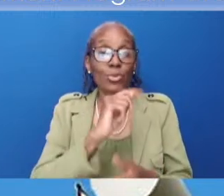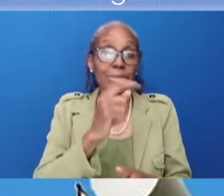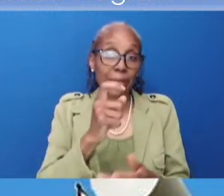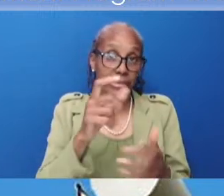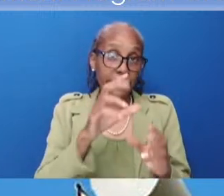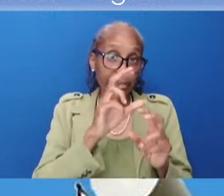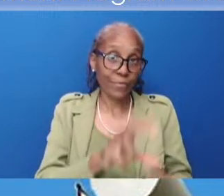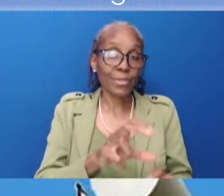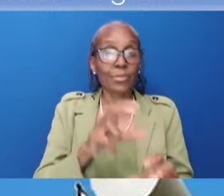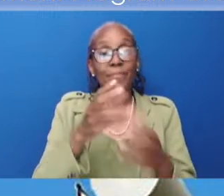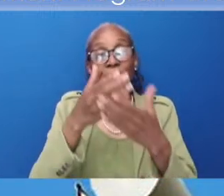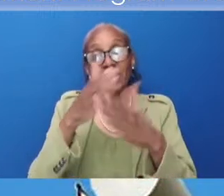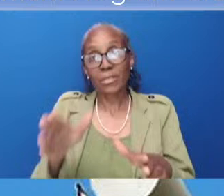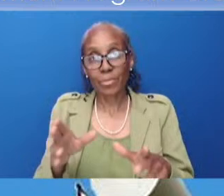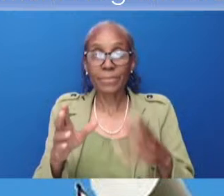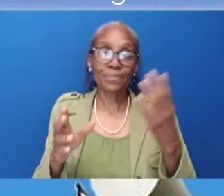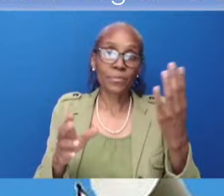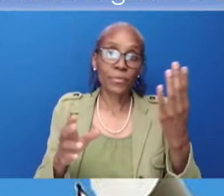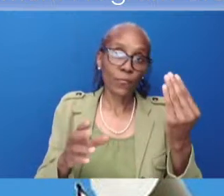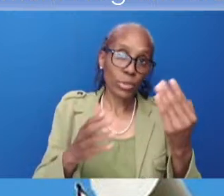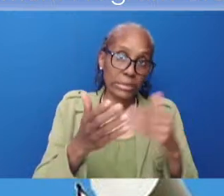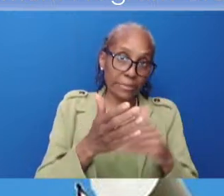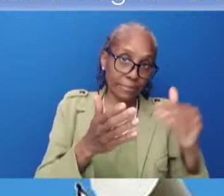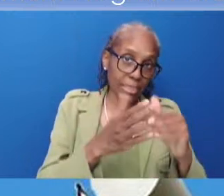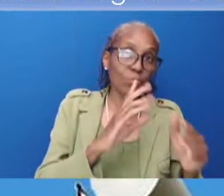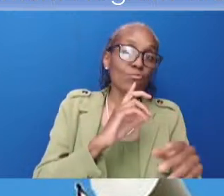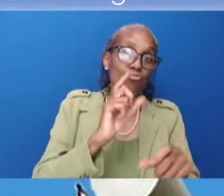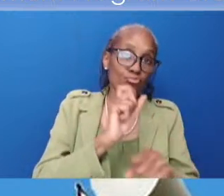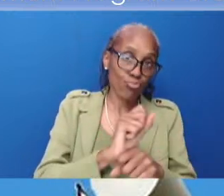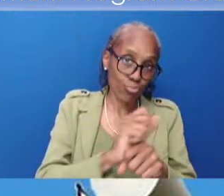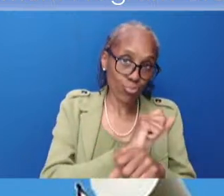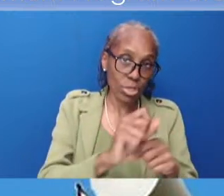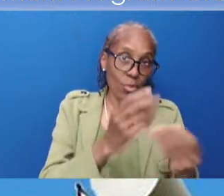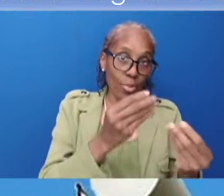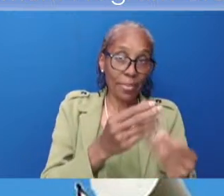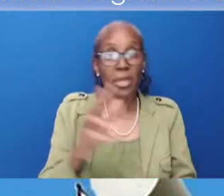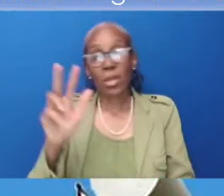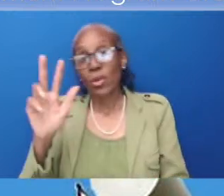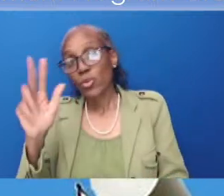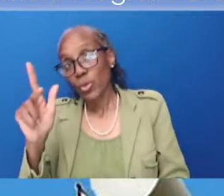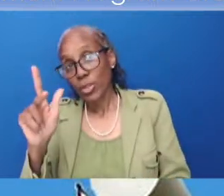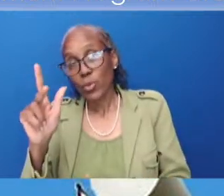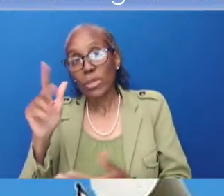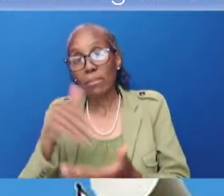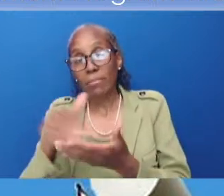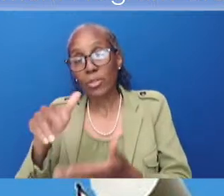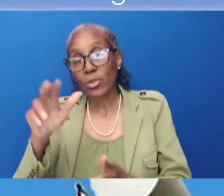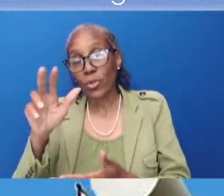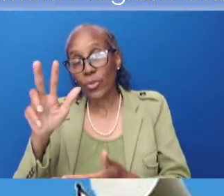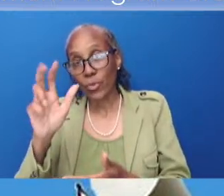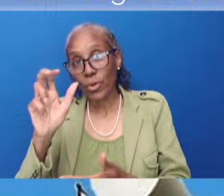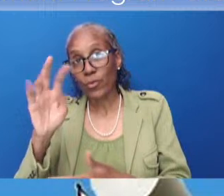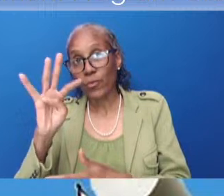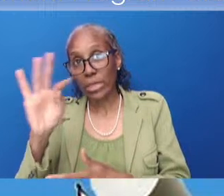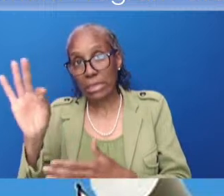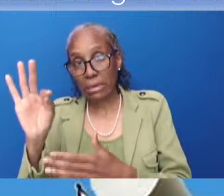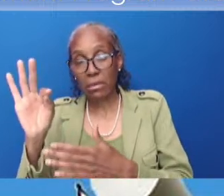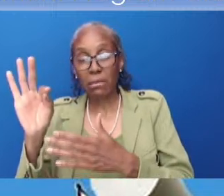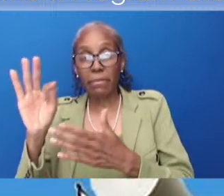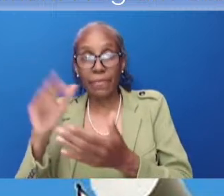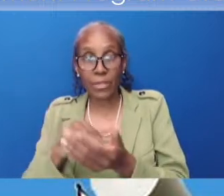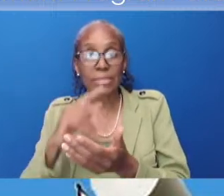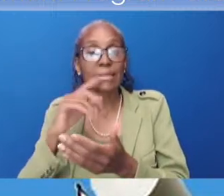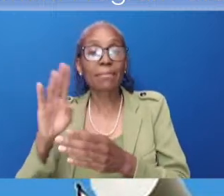THOUSAND DOLLARS IN NEW TAXABLE